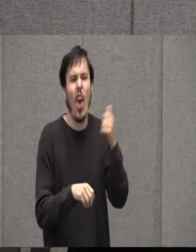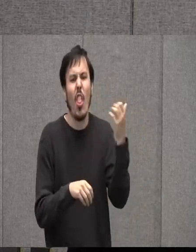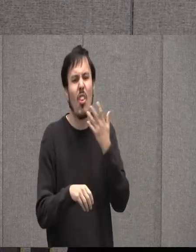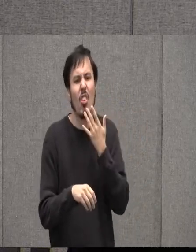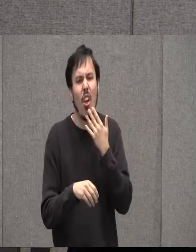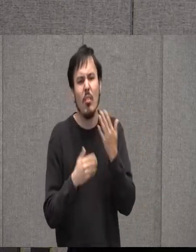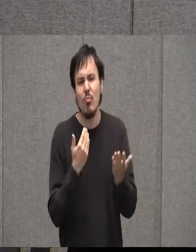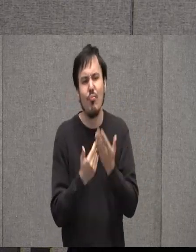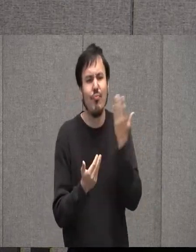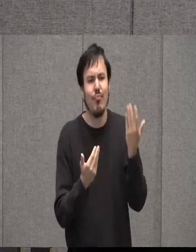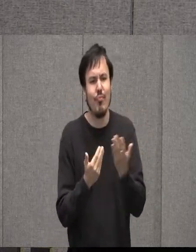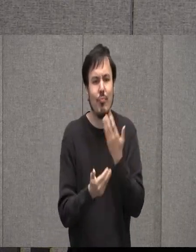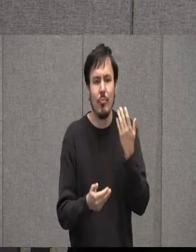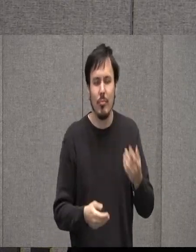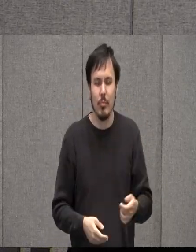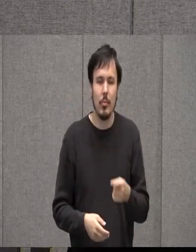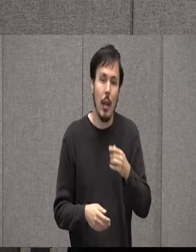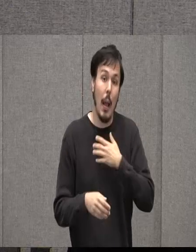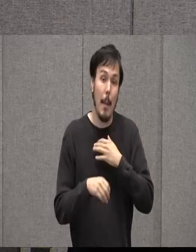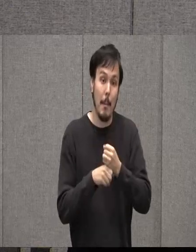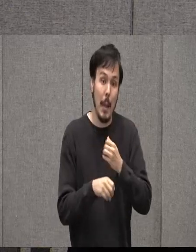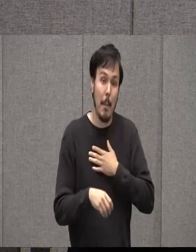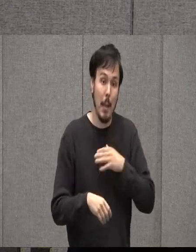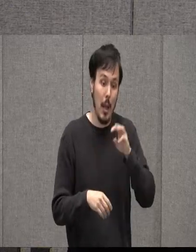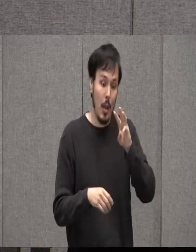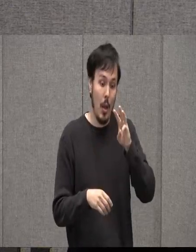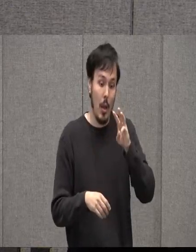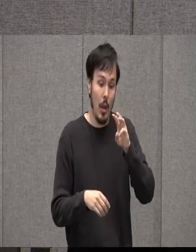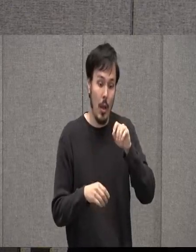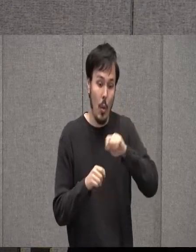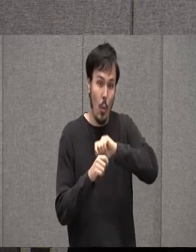I made my bubble wand out of wire because that's what I had